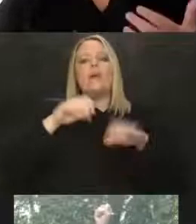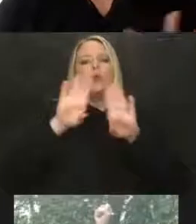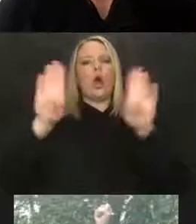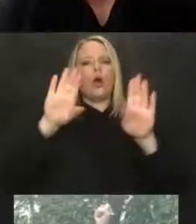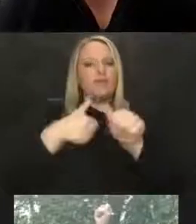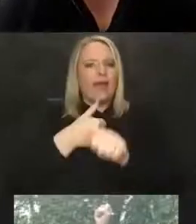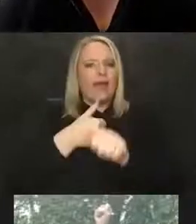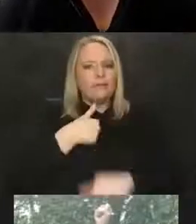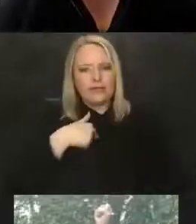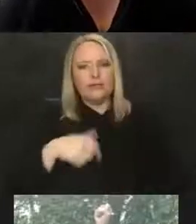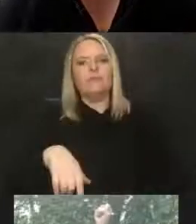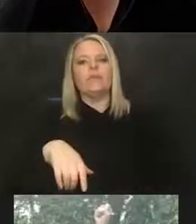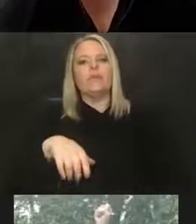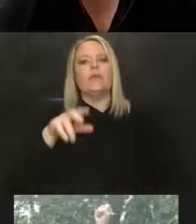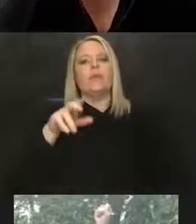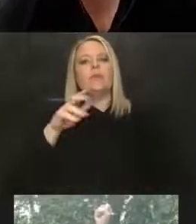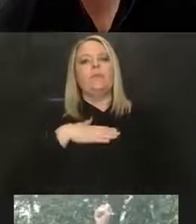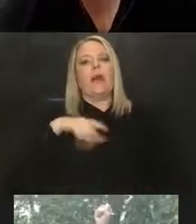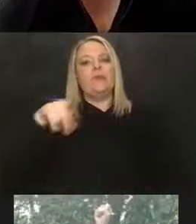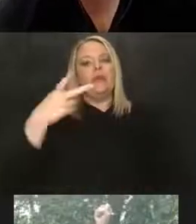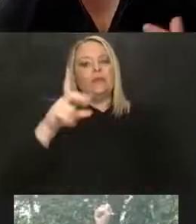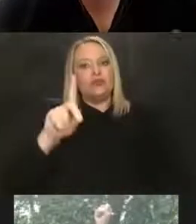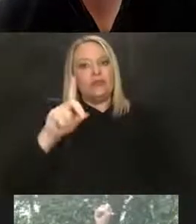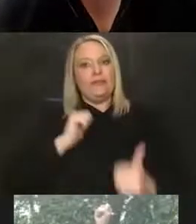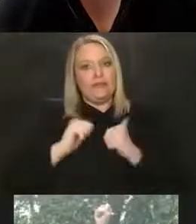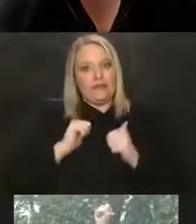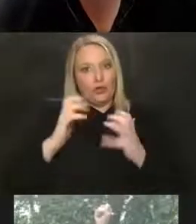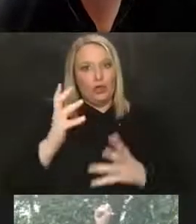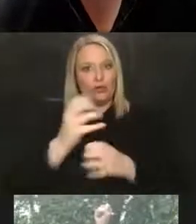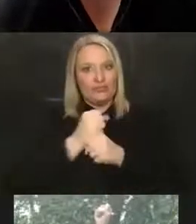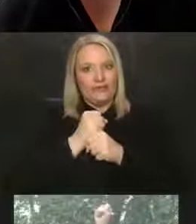So I received my PhD in Theater from the University of Colorado-Boulder,